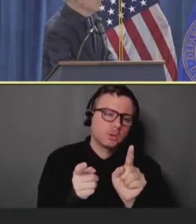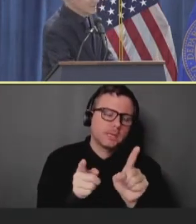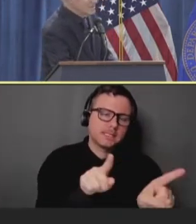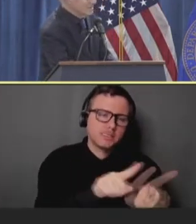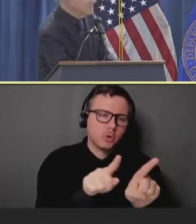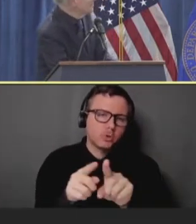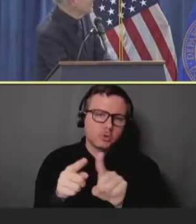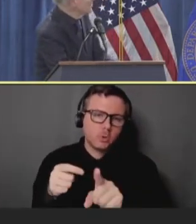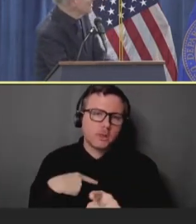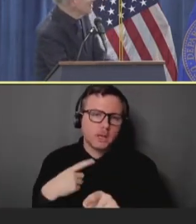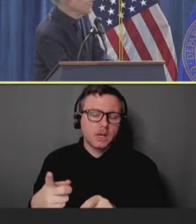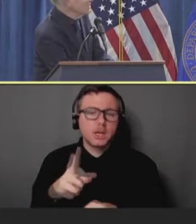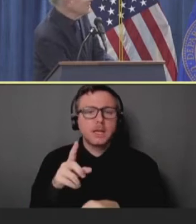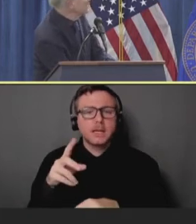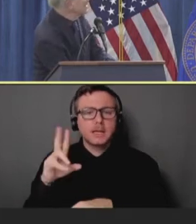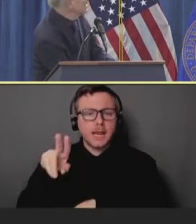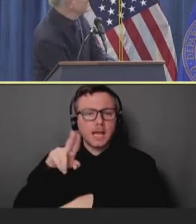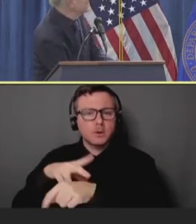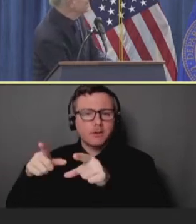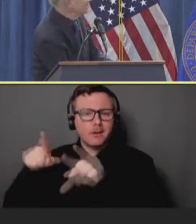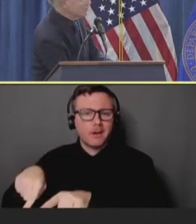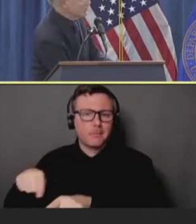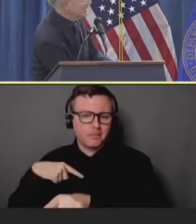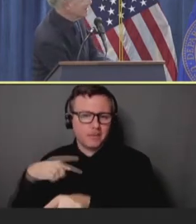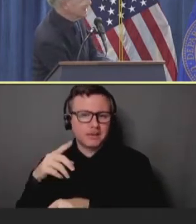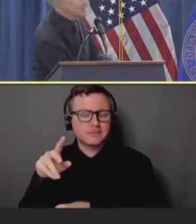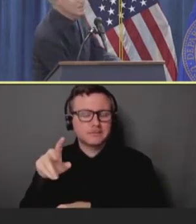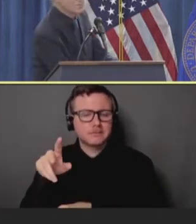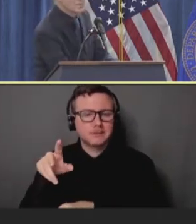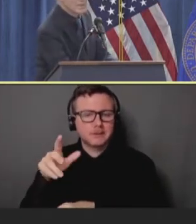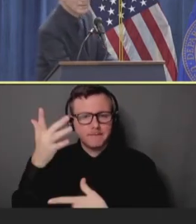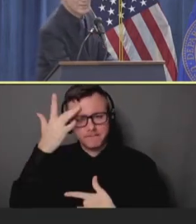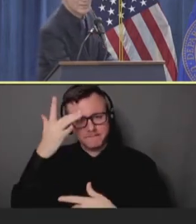This is a summary that puts things into perspective.